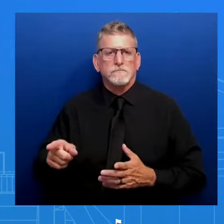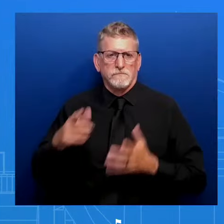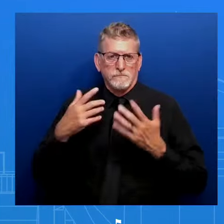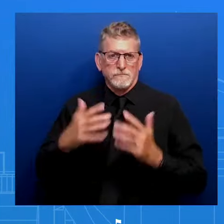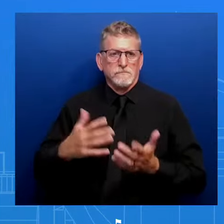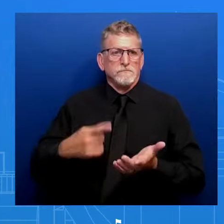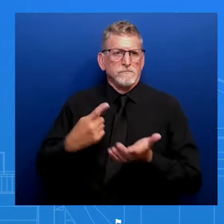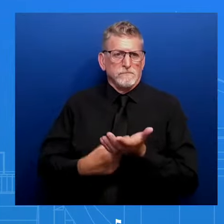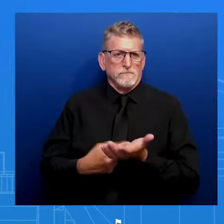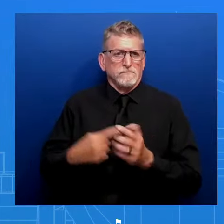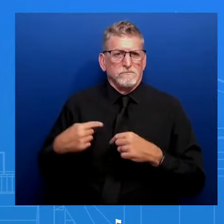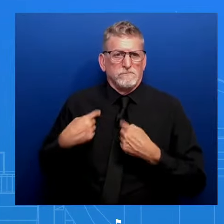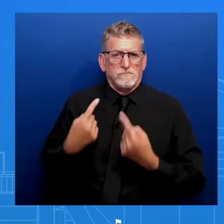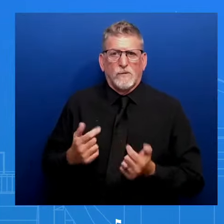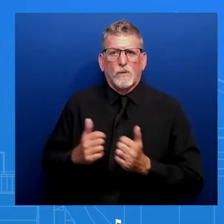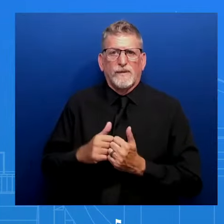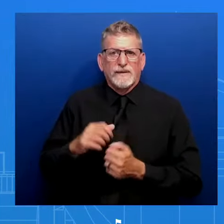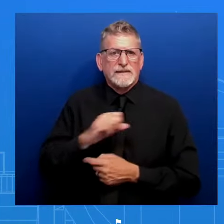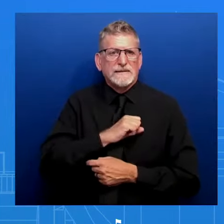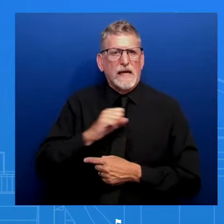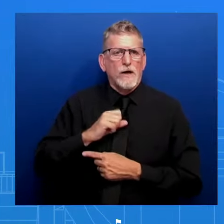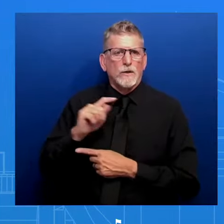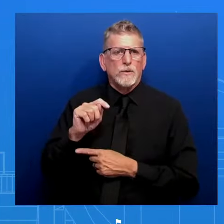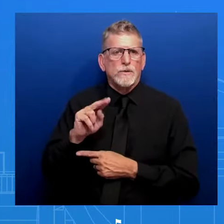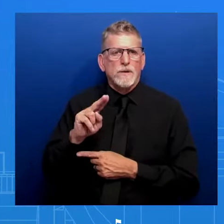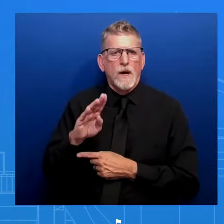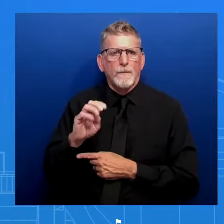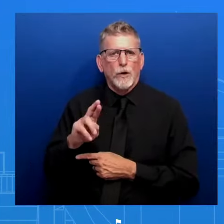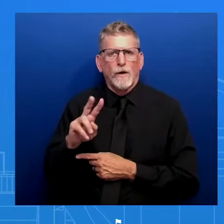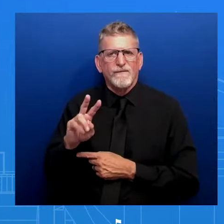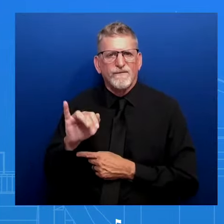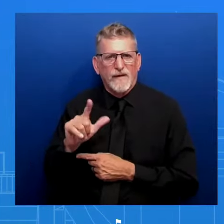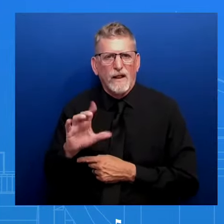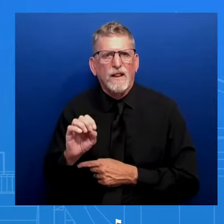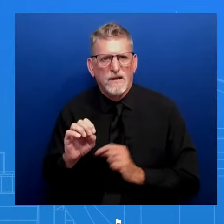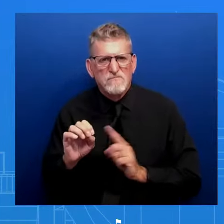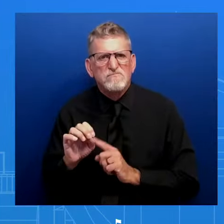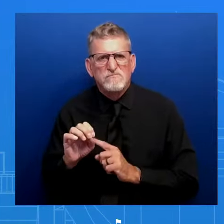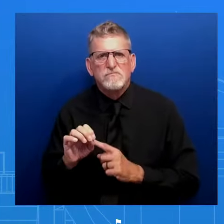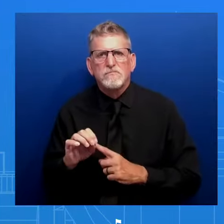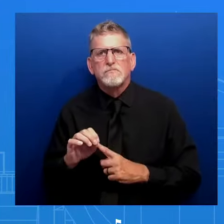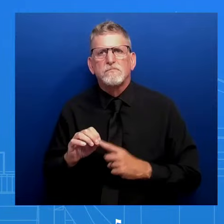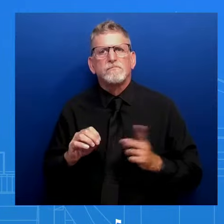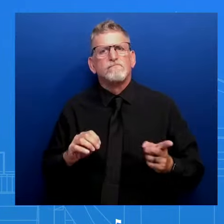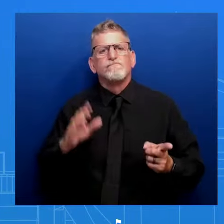And now we're up to over 300 nominations that are being held.